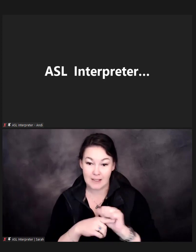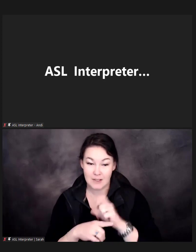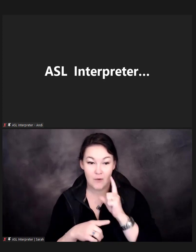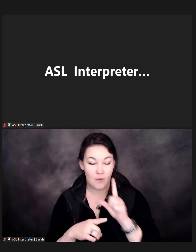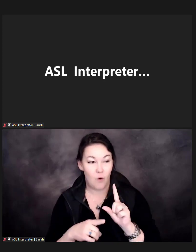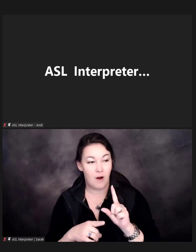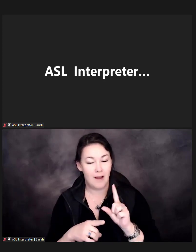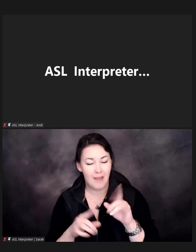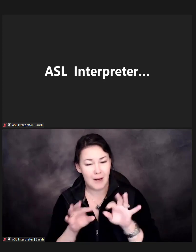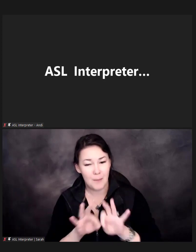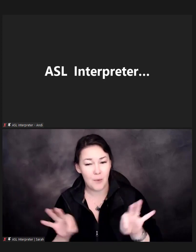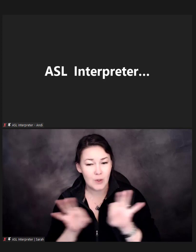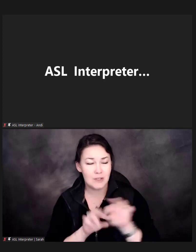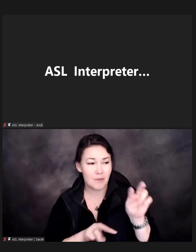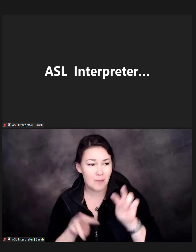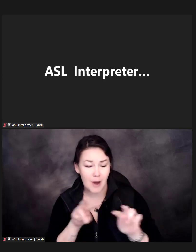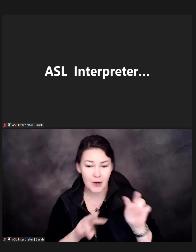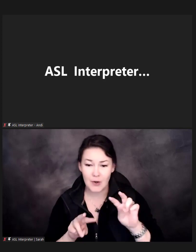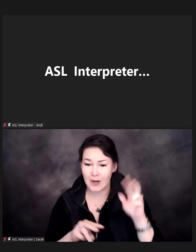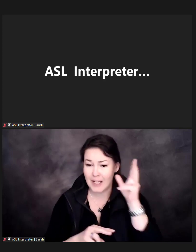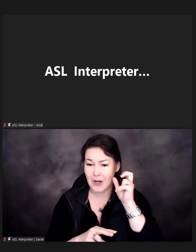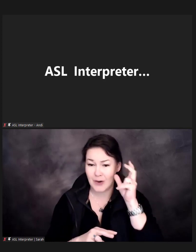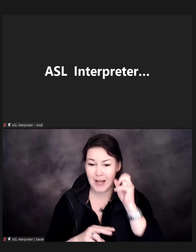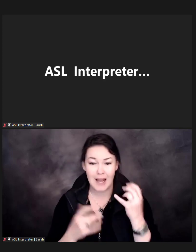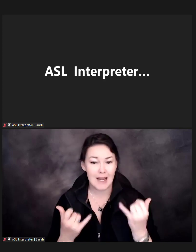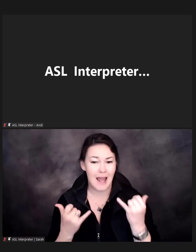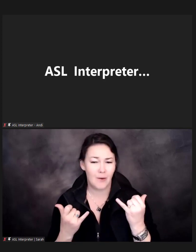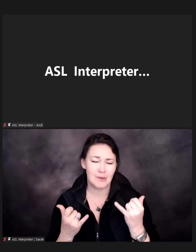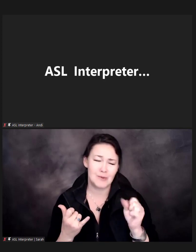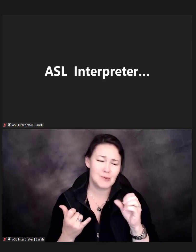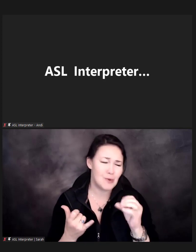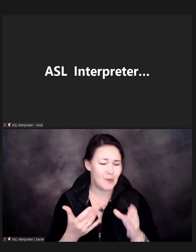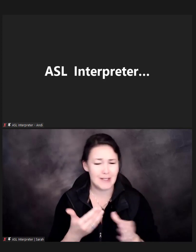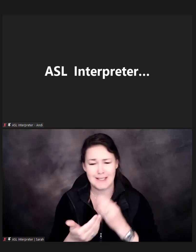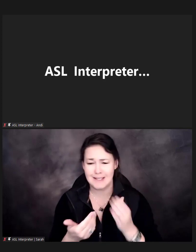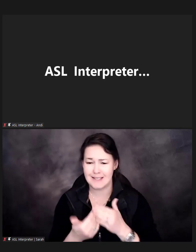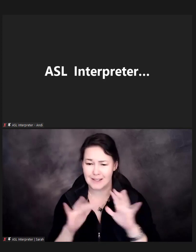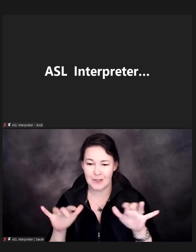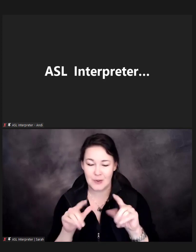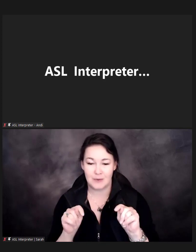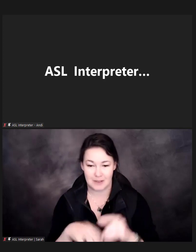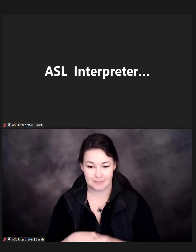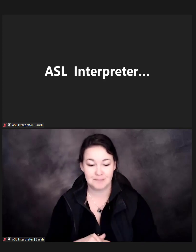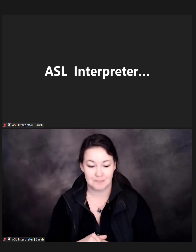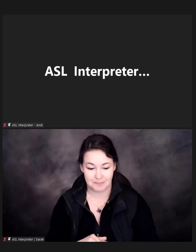importance of monitoring hearing, and it's just now so feasible to do